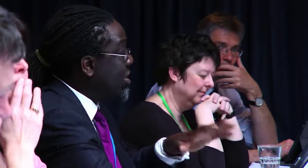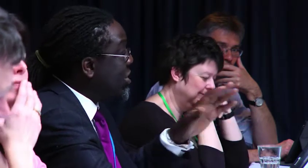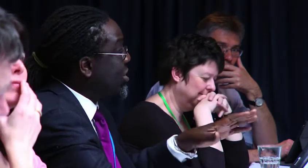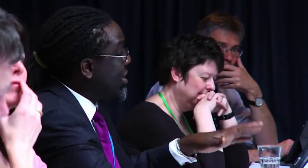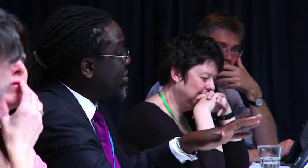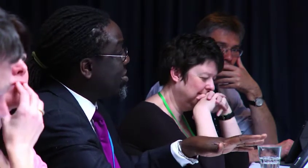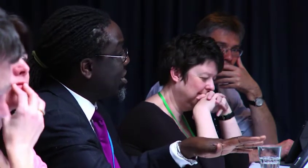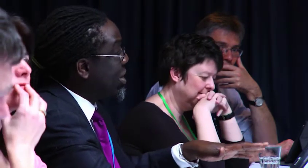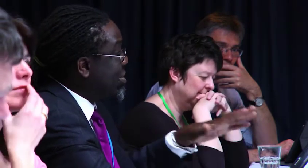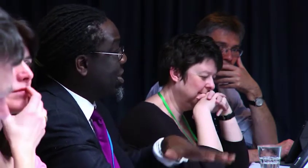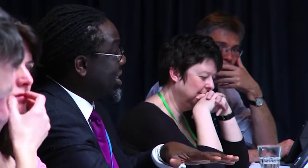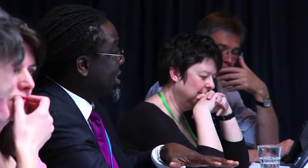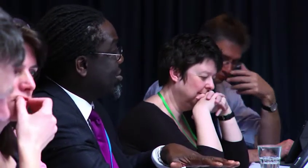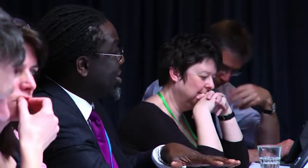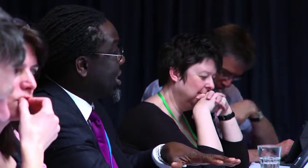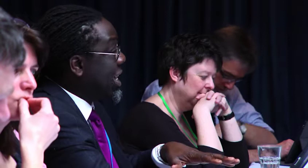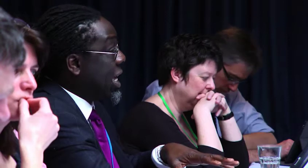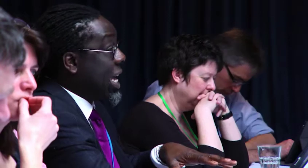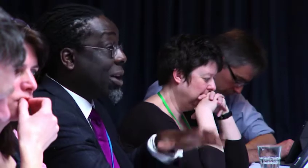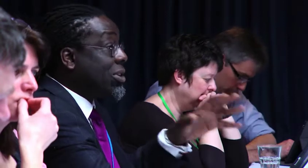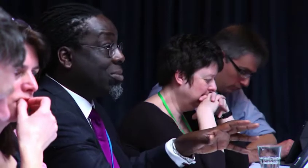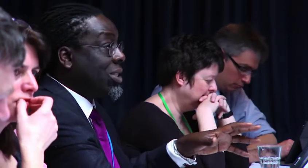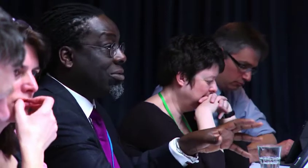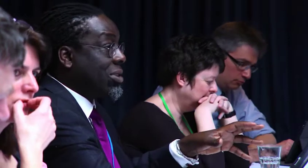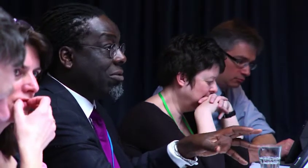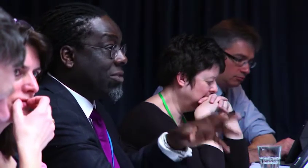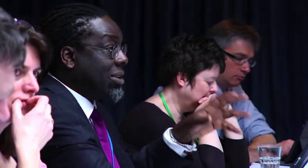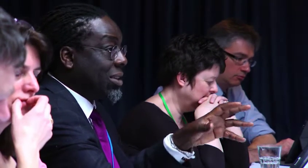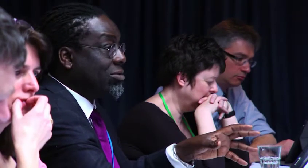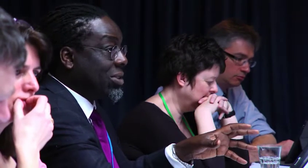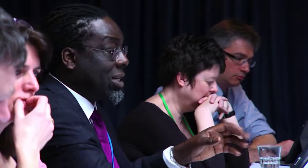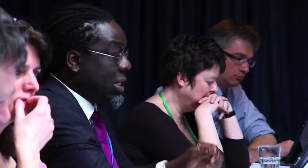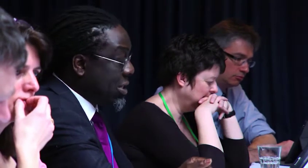the intention is different so the process is different and the outcome is different; it felt different.